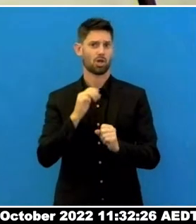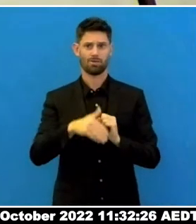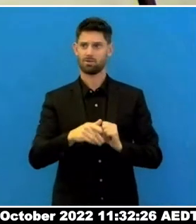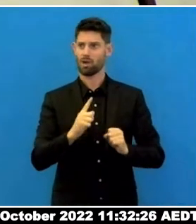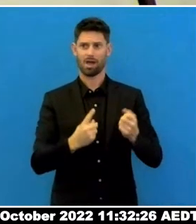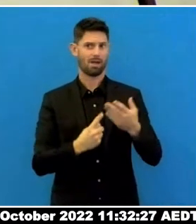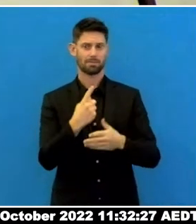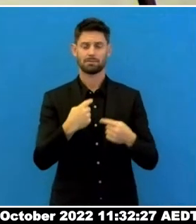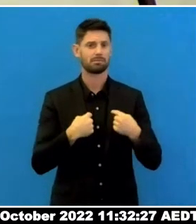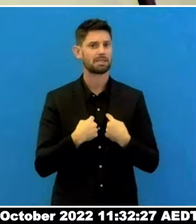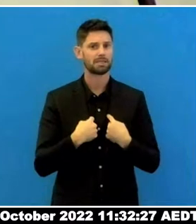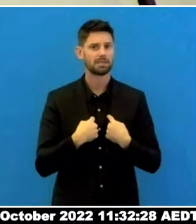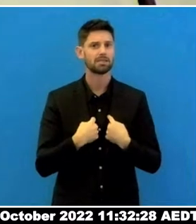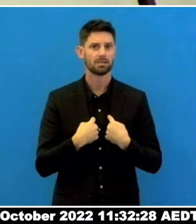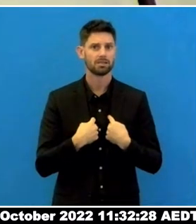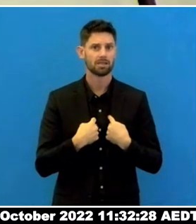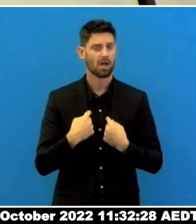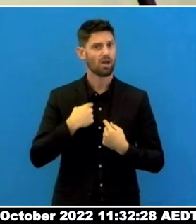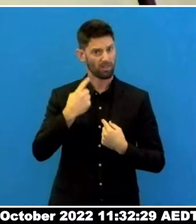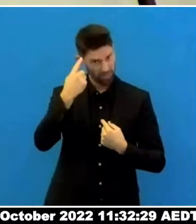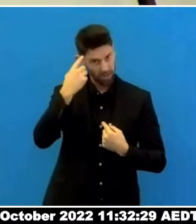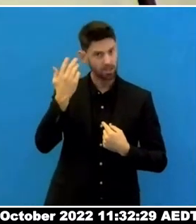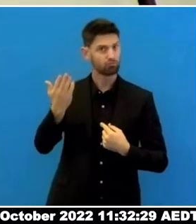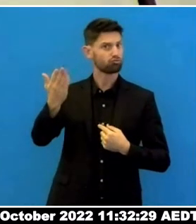And I believe that the previous government and present government